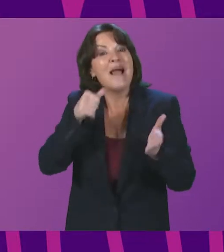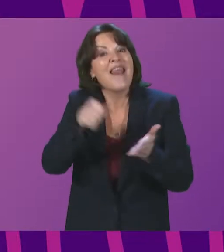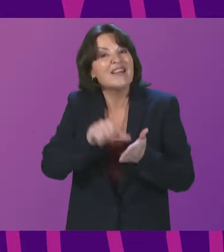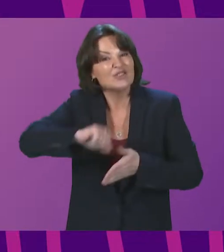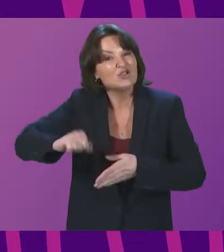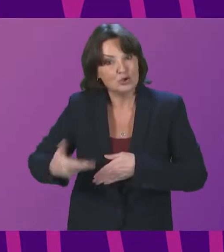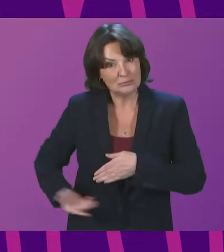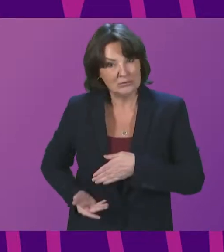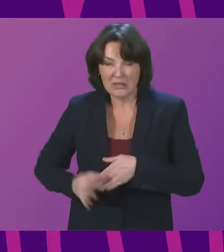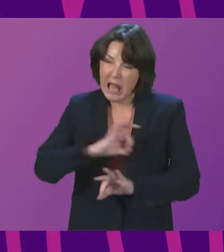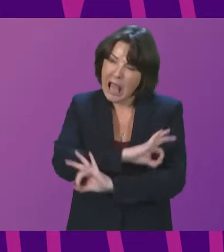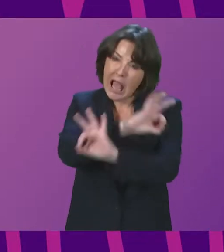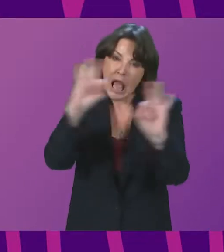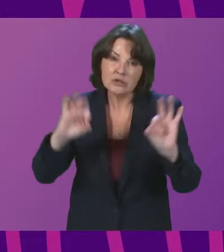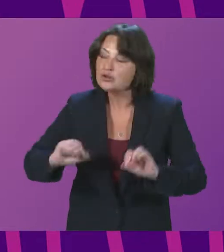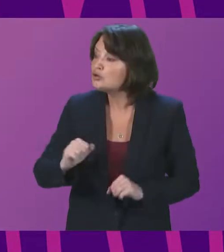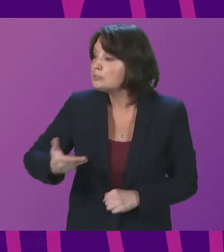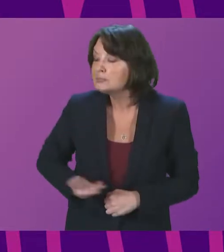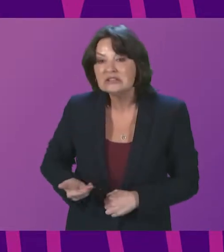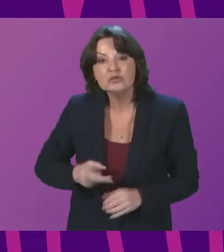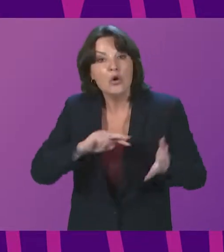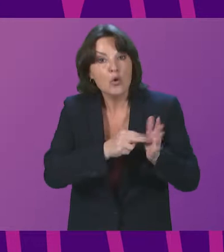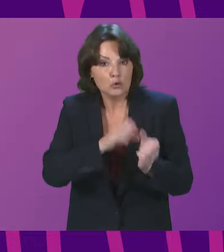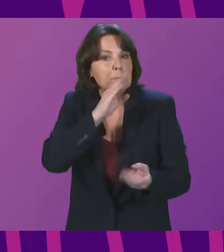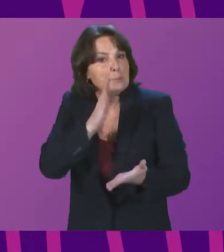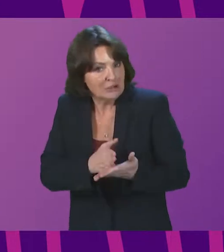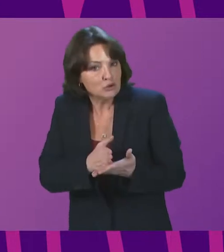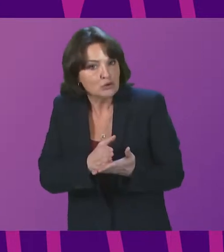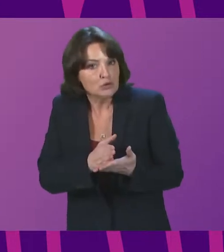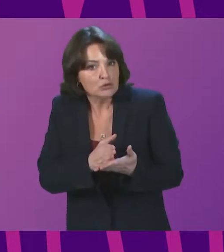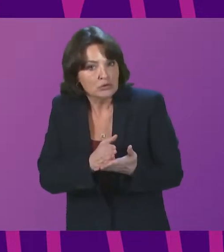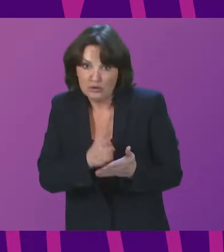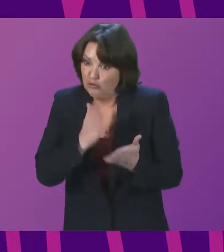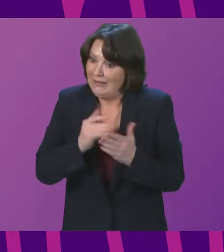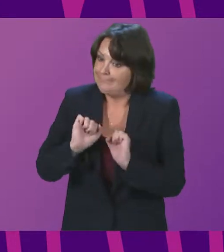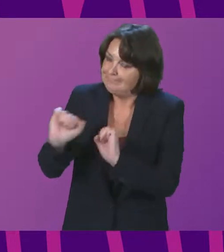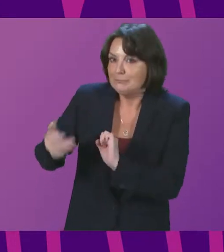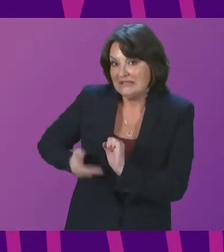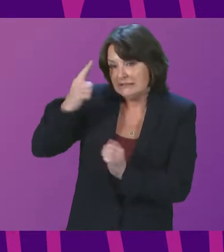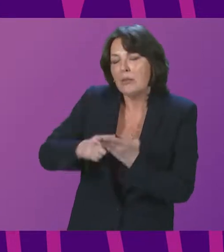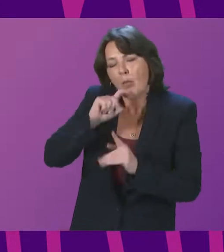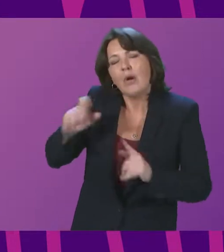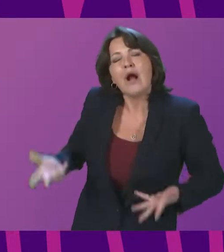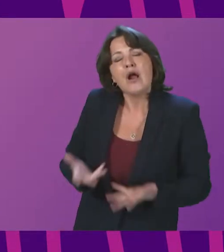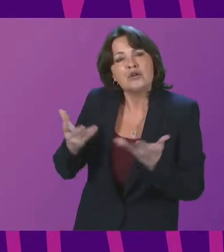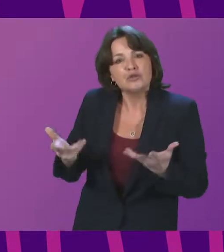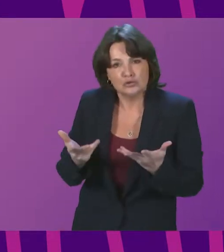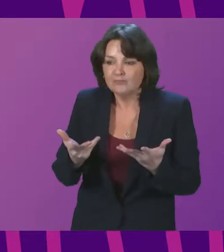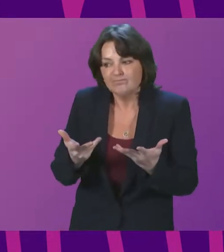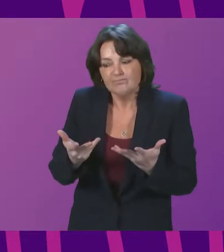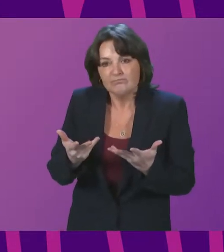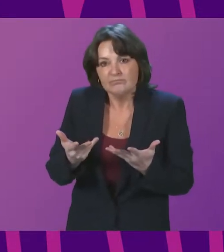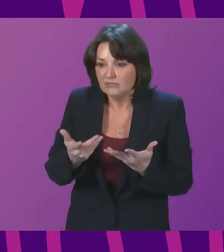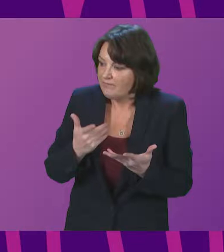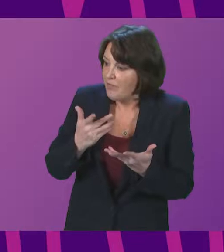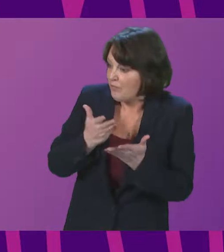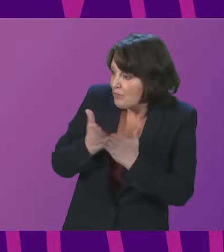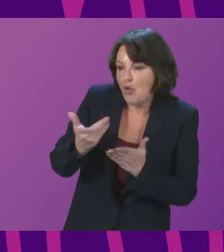Of course, it is a matter for businesses but, beyond direct investments, which we hope that